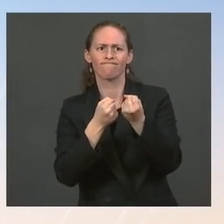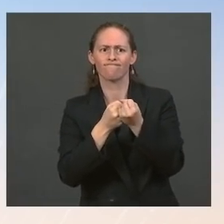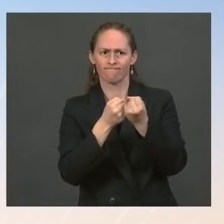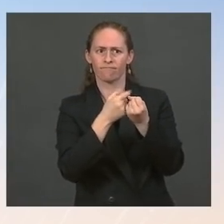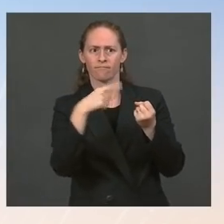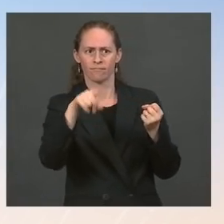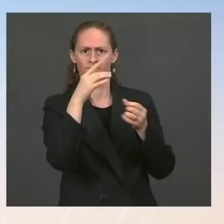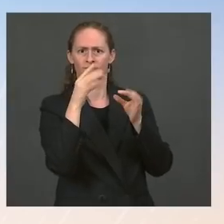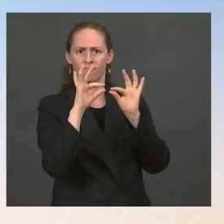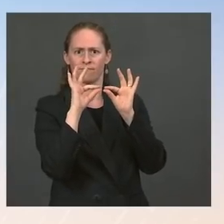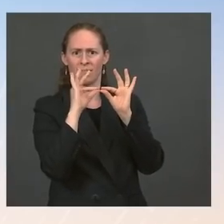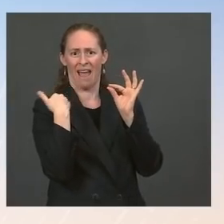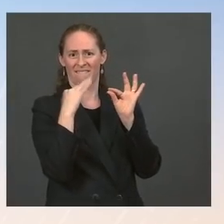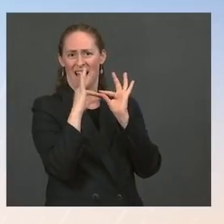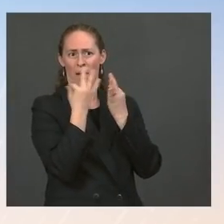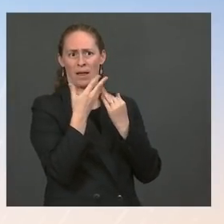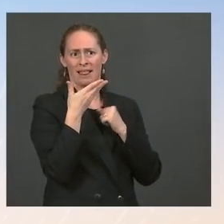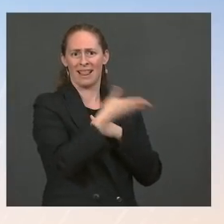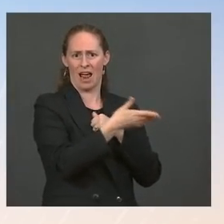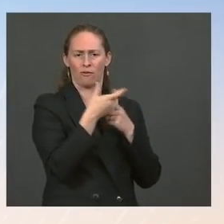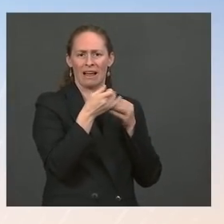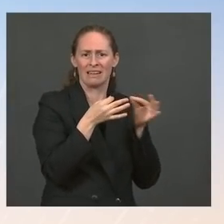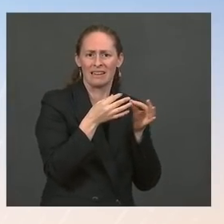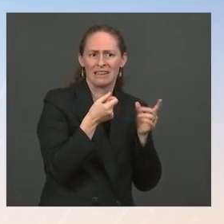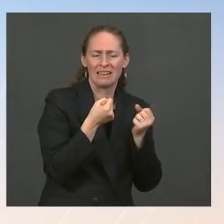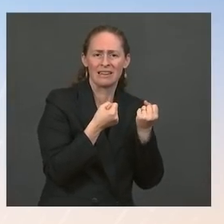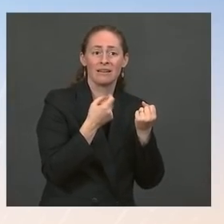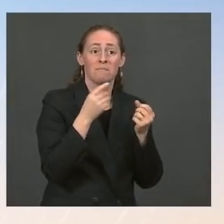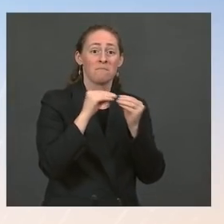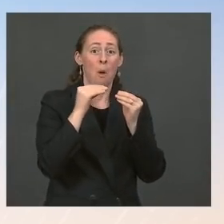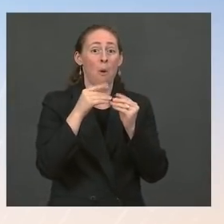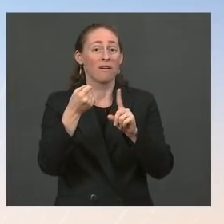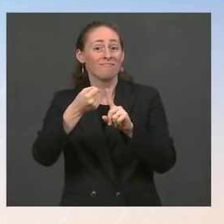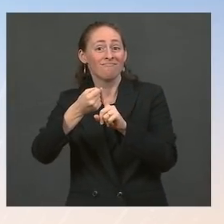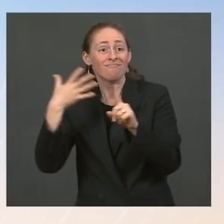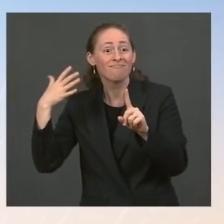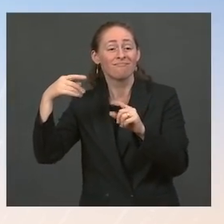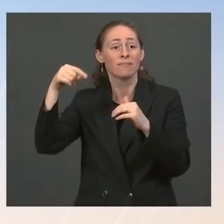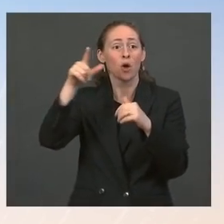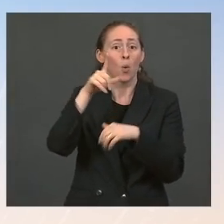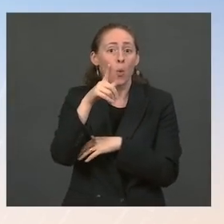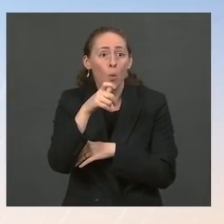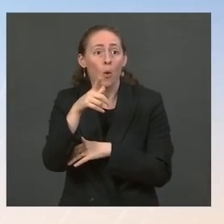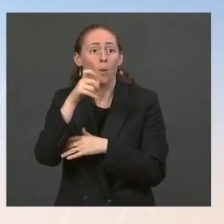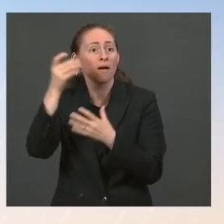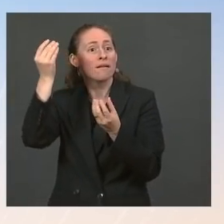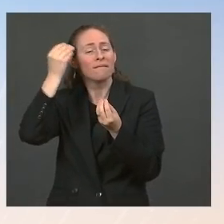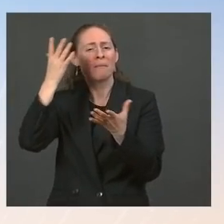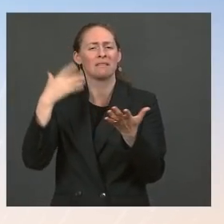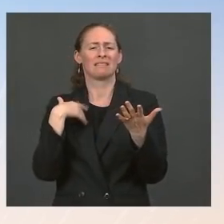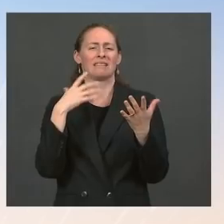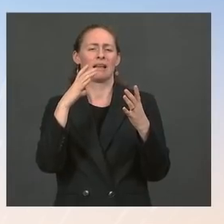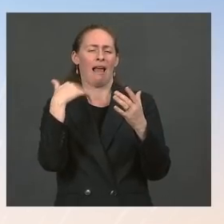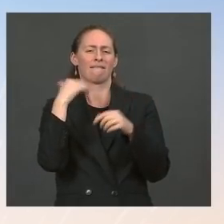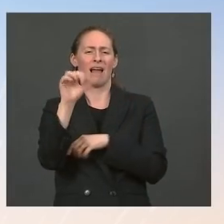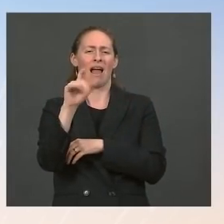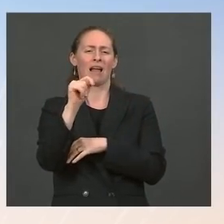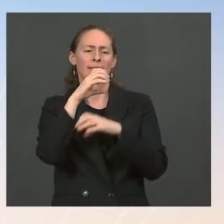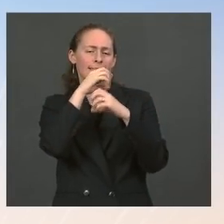about the individuals and their identities because of Privacy Act waiver considerations. The Press: And then, can you comment on reports that China tested